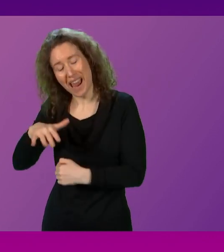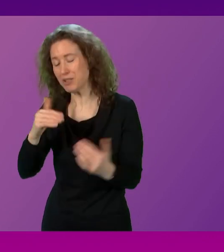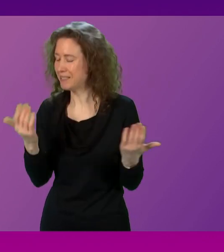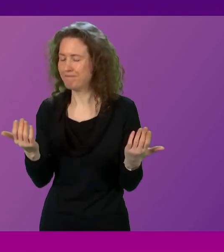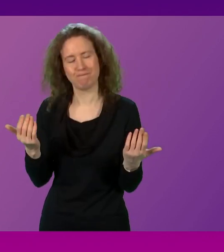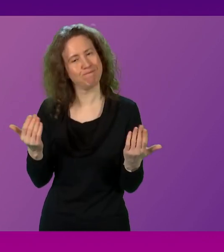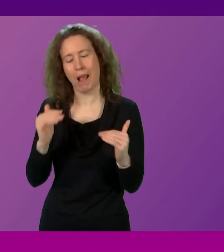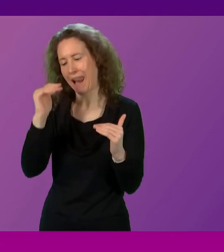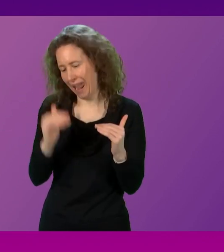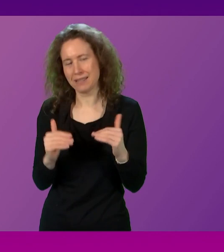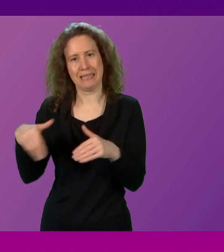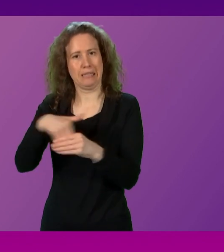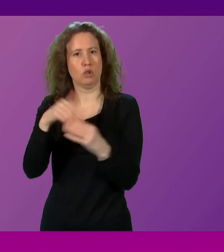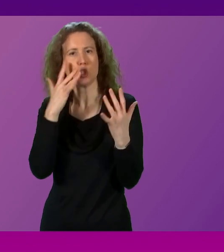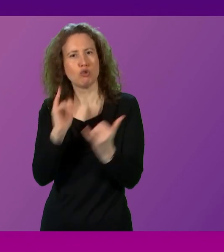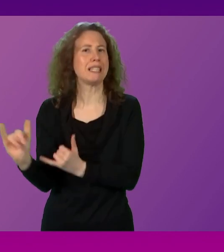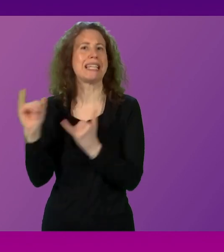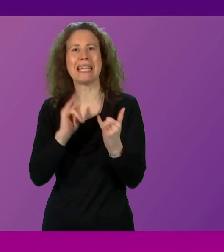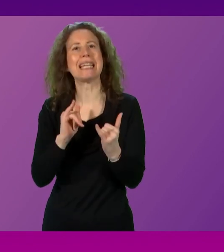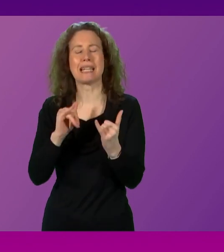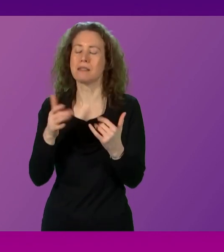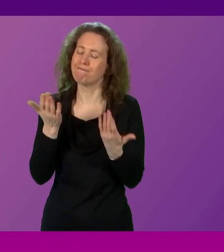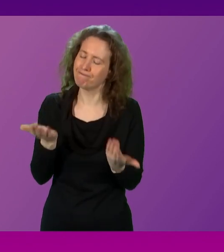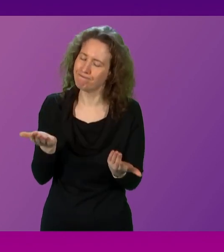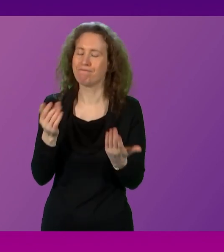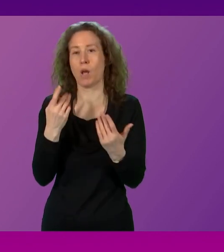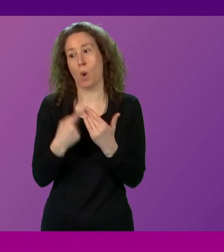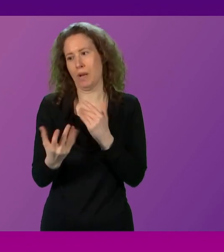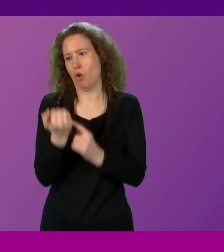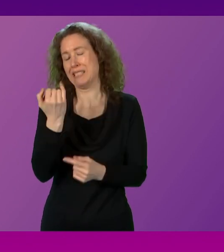likely to take part in screening programmes, with uptake there reaching only 63 per cent.